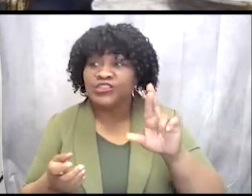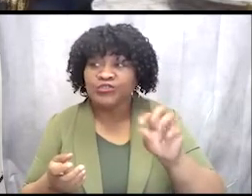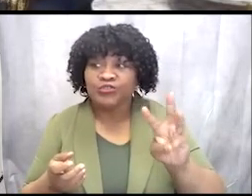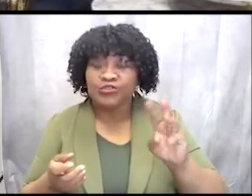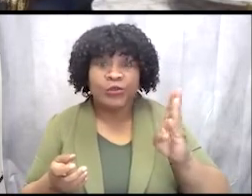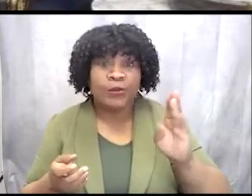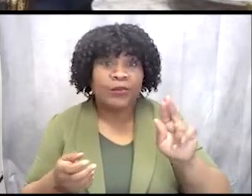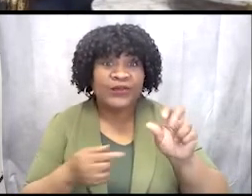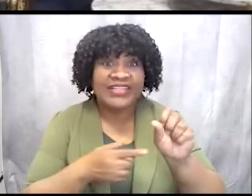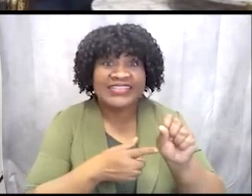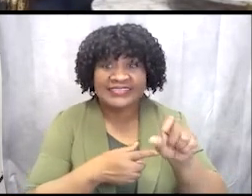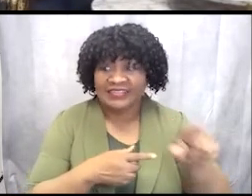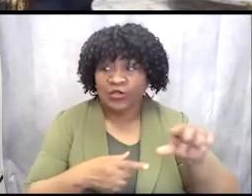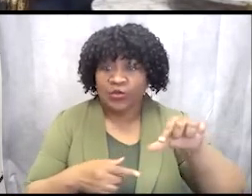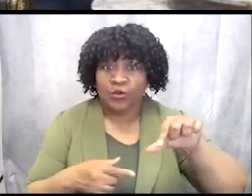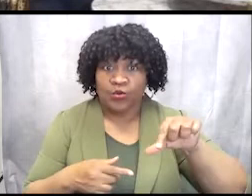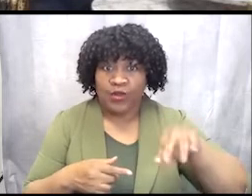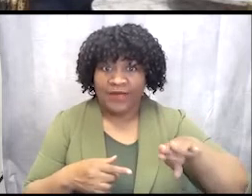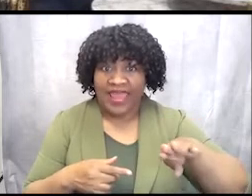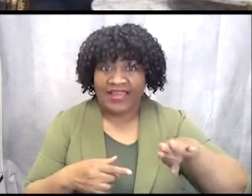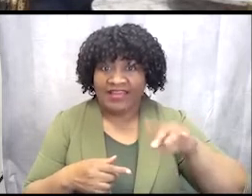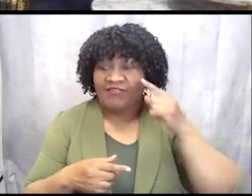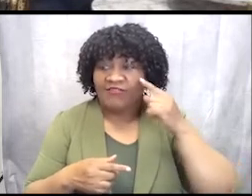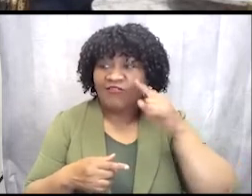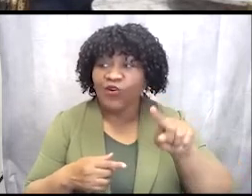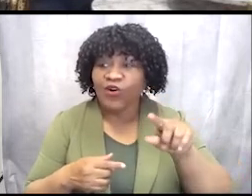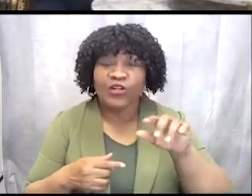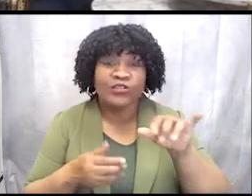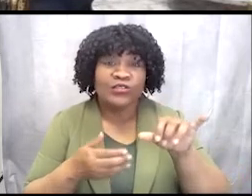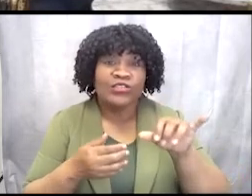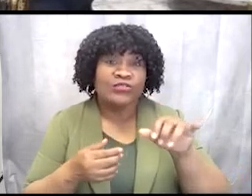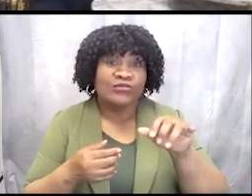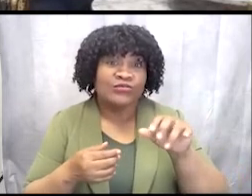of the New Orleans Saints made a comment when he was still a quarterback.